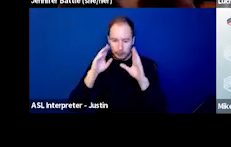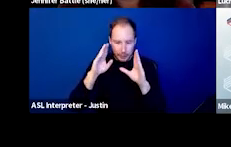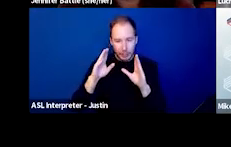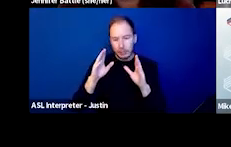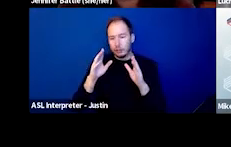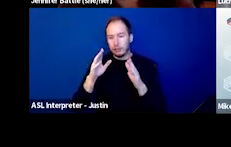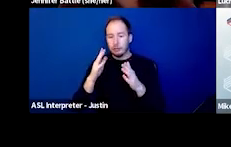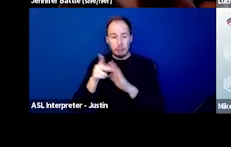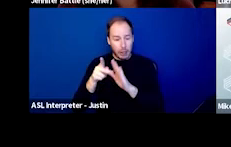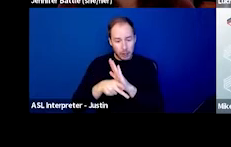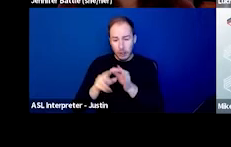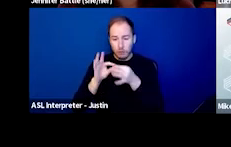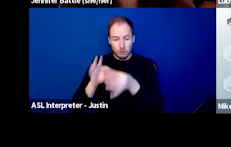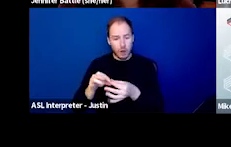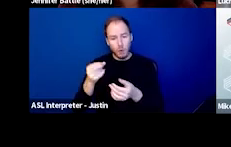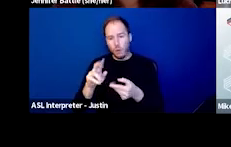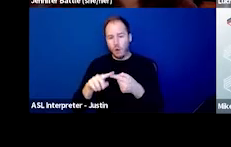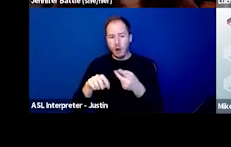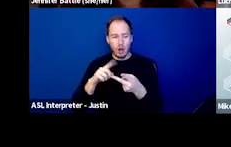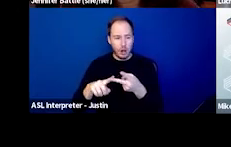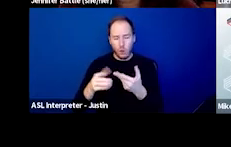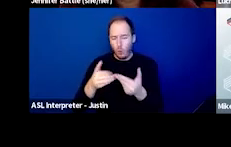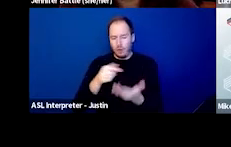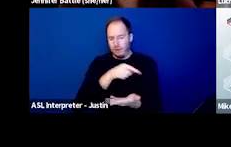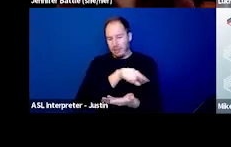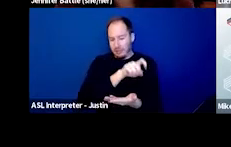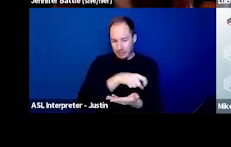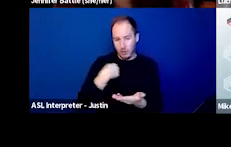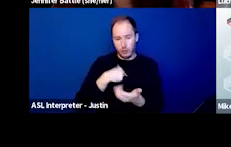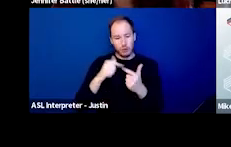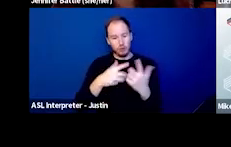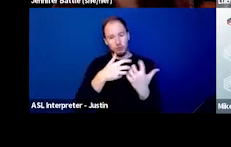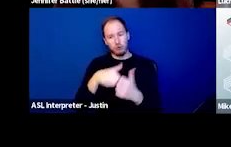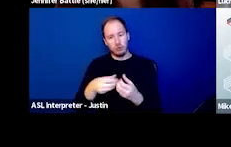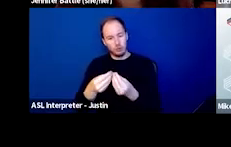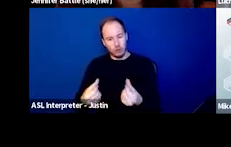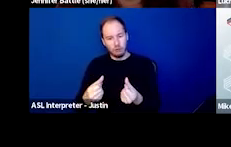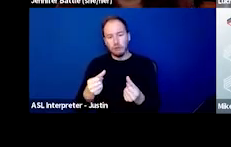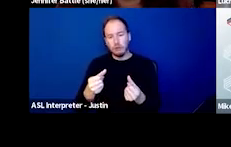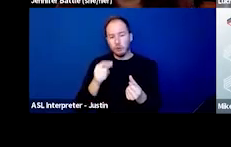Are there policy related issues? Or whatever it is that we can do. This has also been especially important